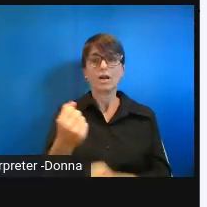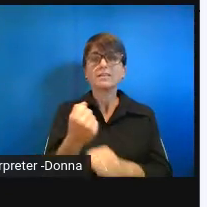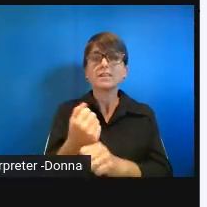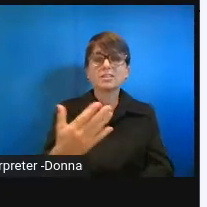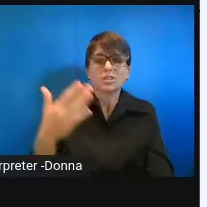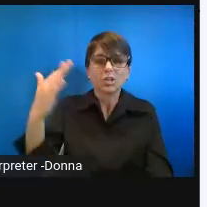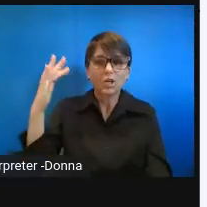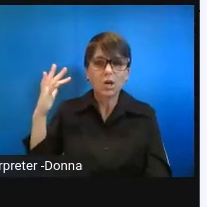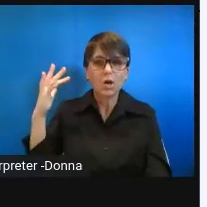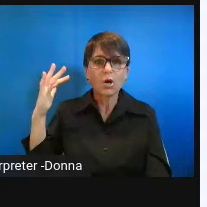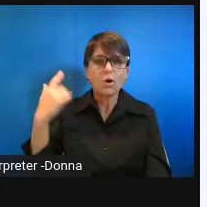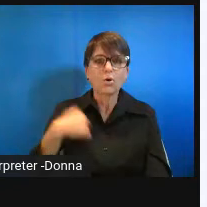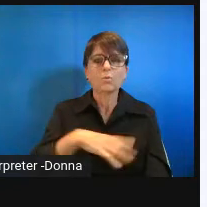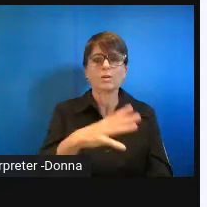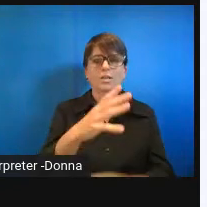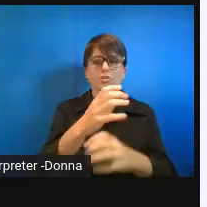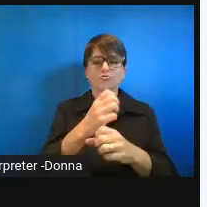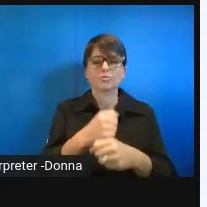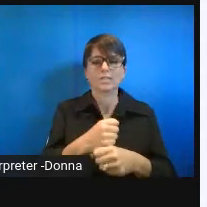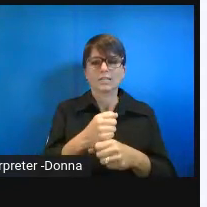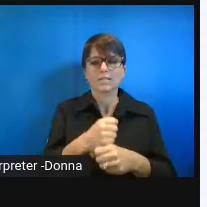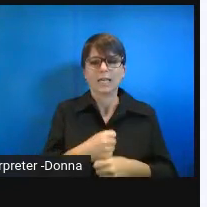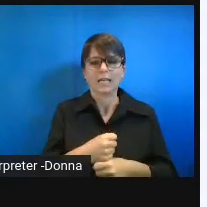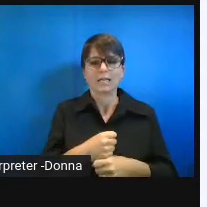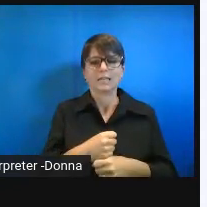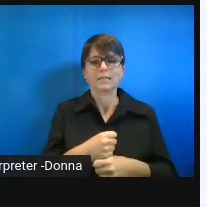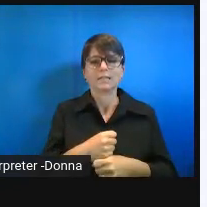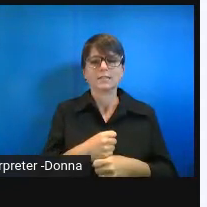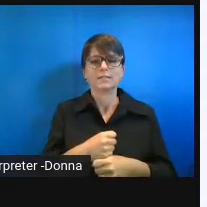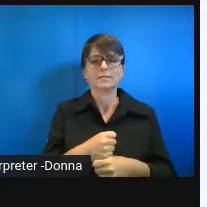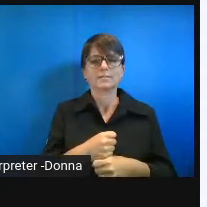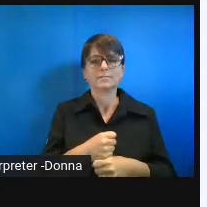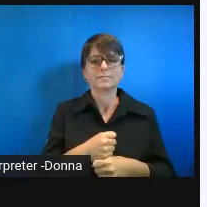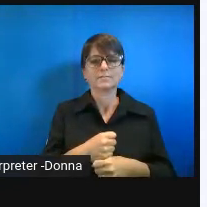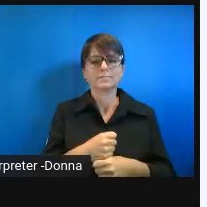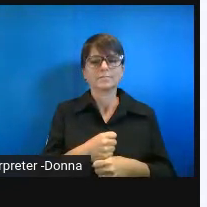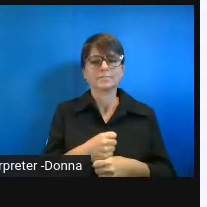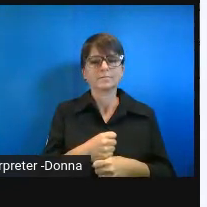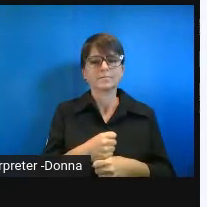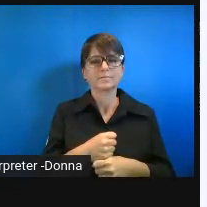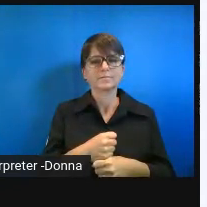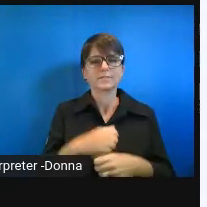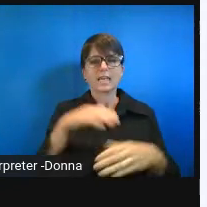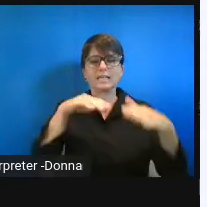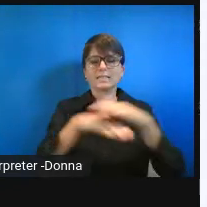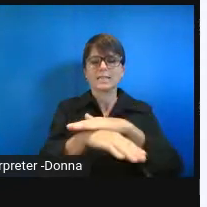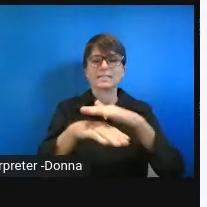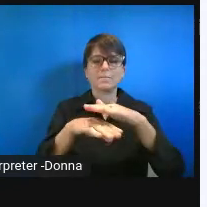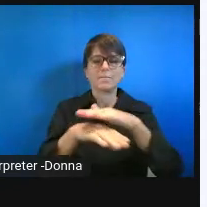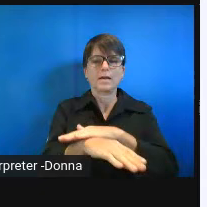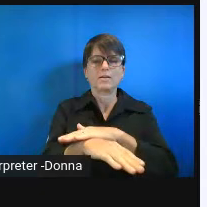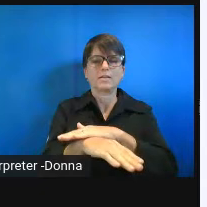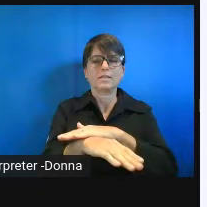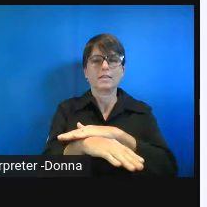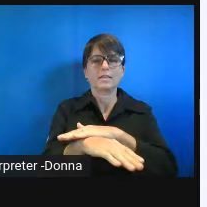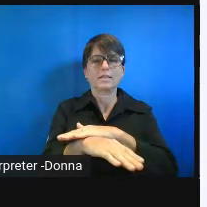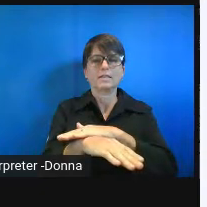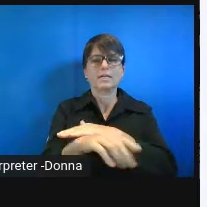we created an initiative [speaking foreign language] which means accessibility dot LV in Latvian.